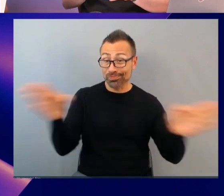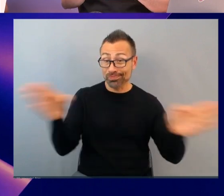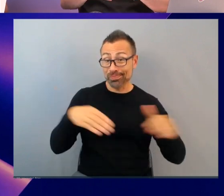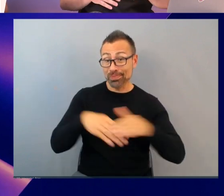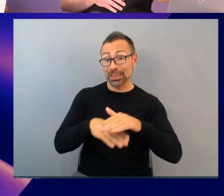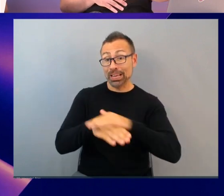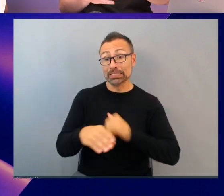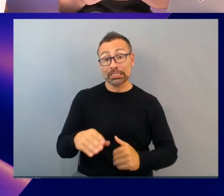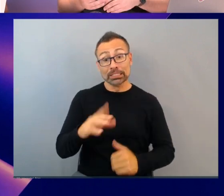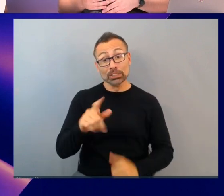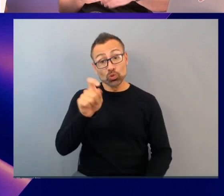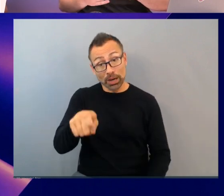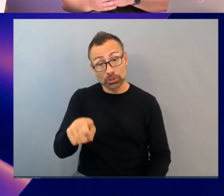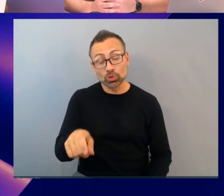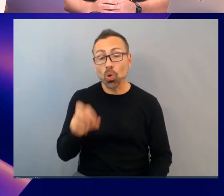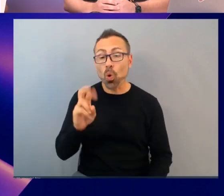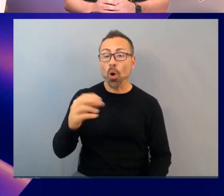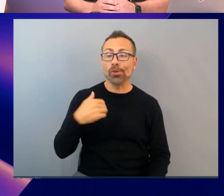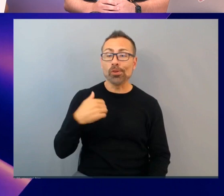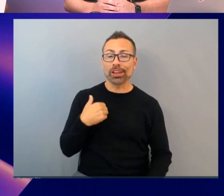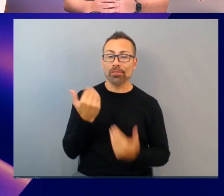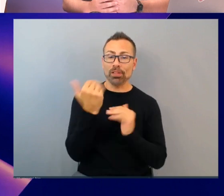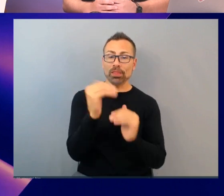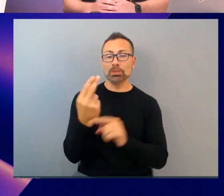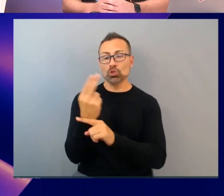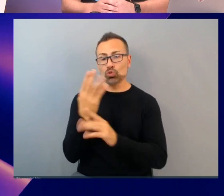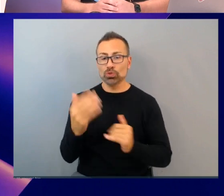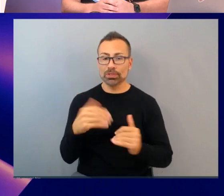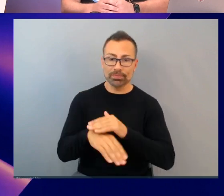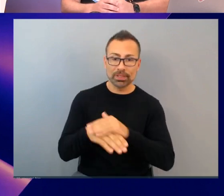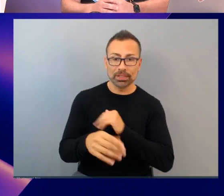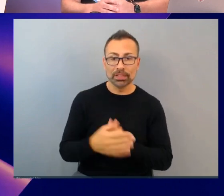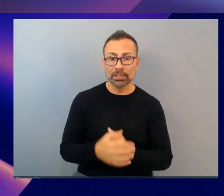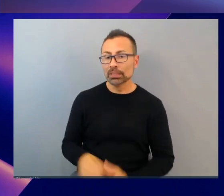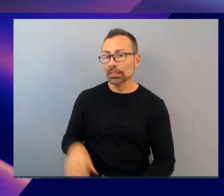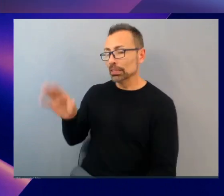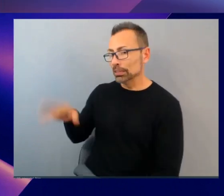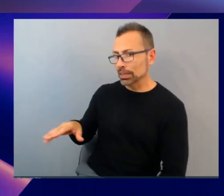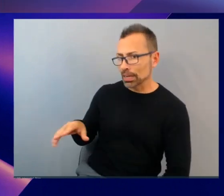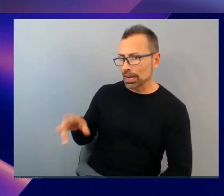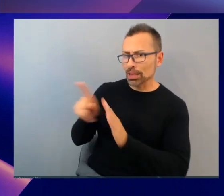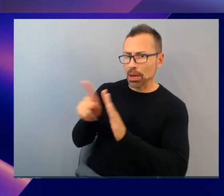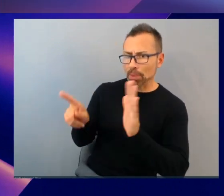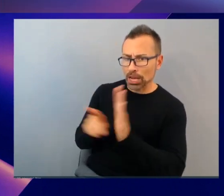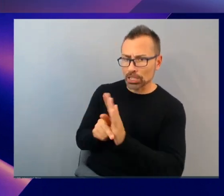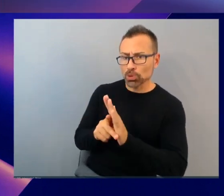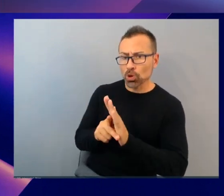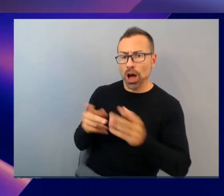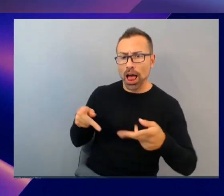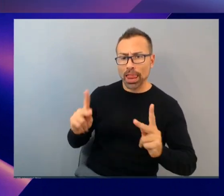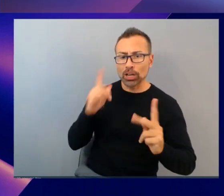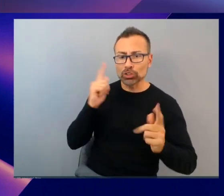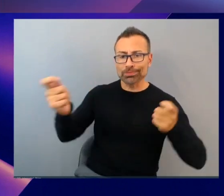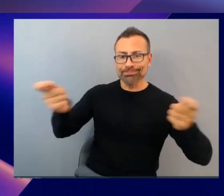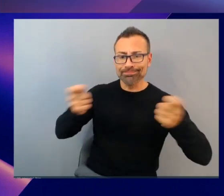only certain users on the account on accessing that bucket. And that bucket policy allows granular control. It allows granular control.